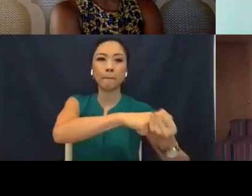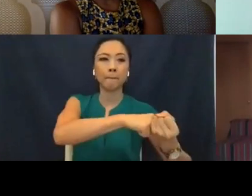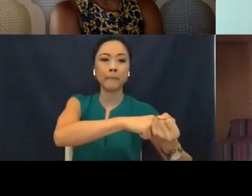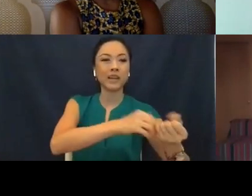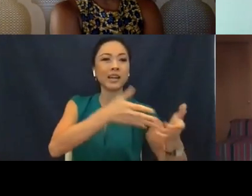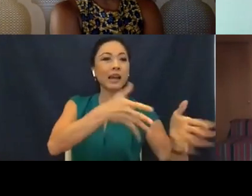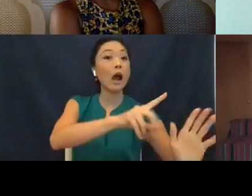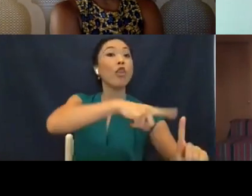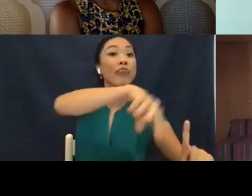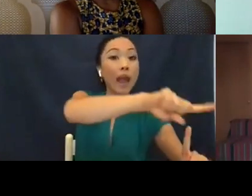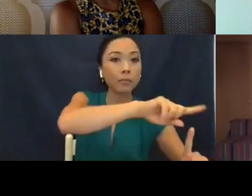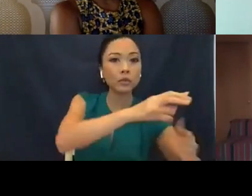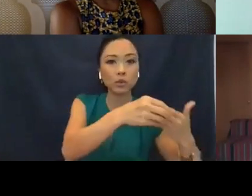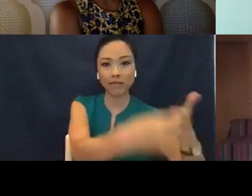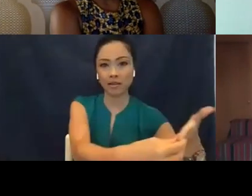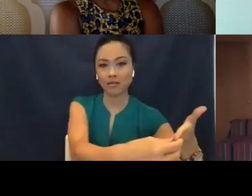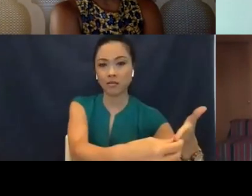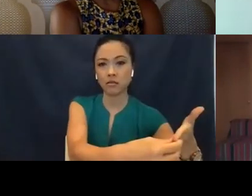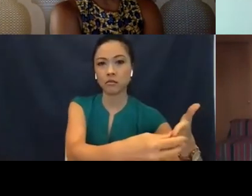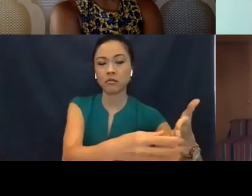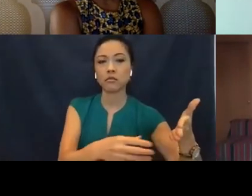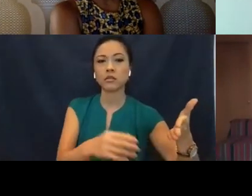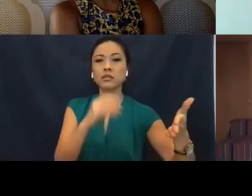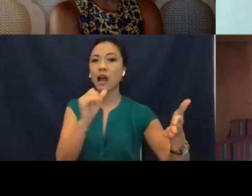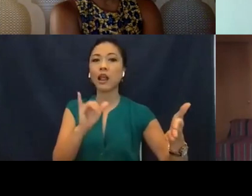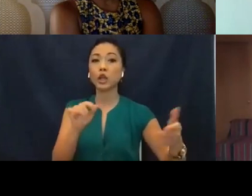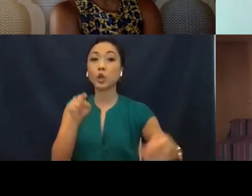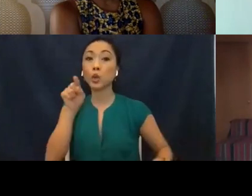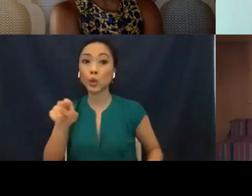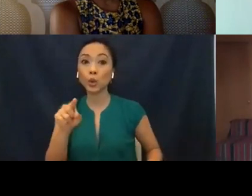to start in response to what is happening. It is leveraging -- I